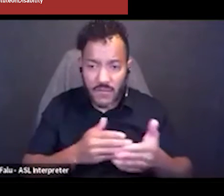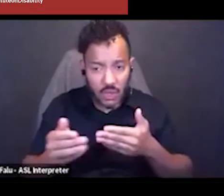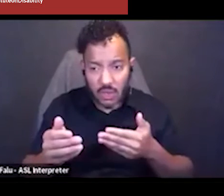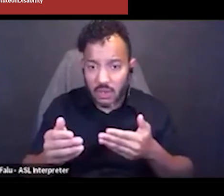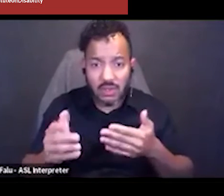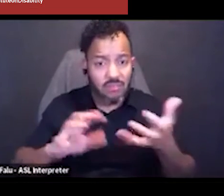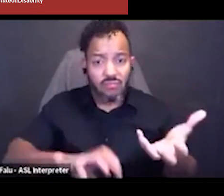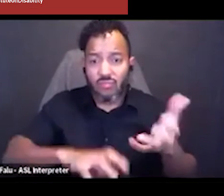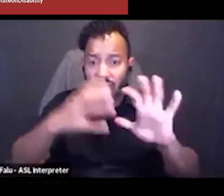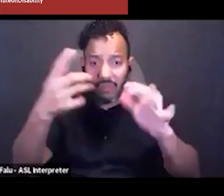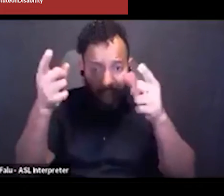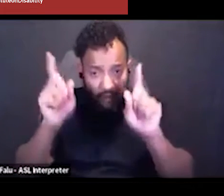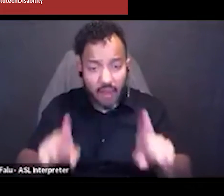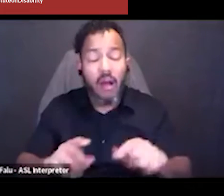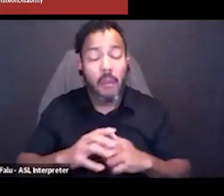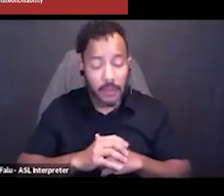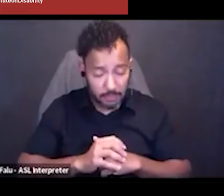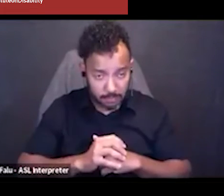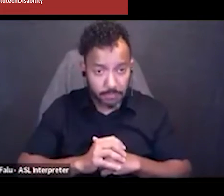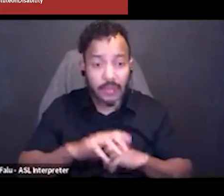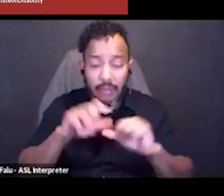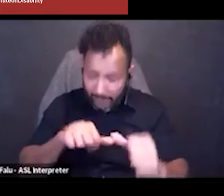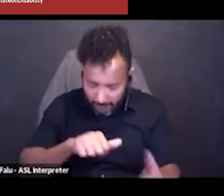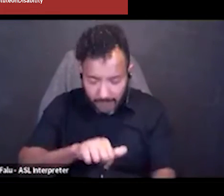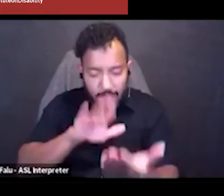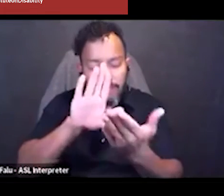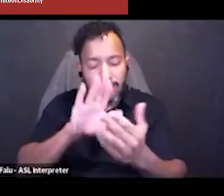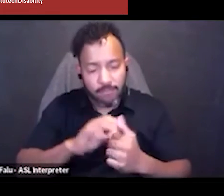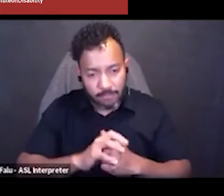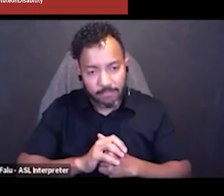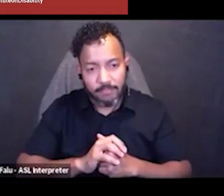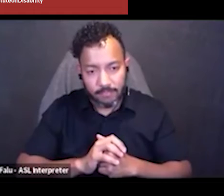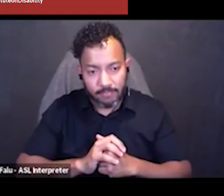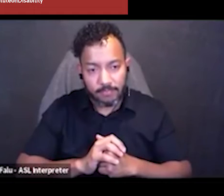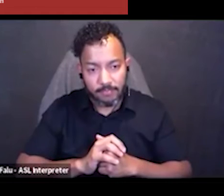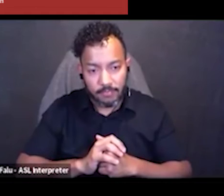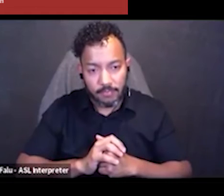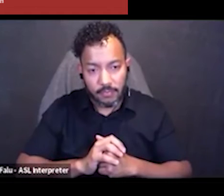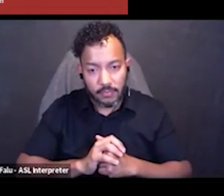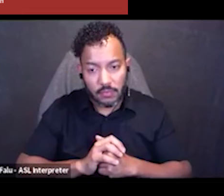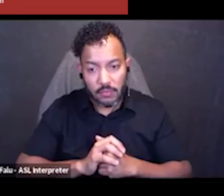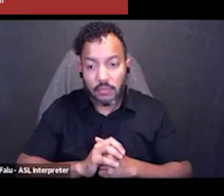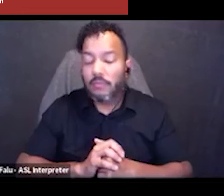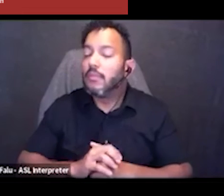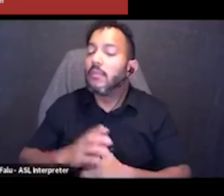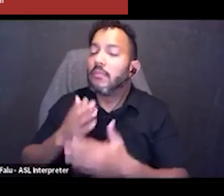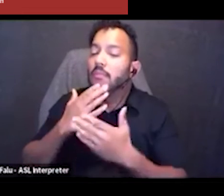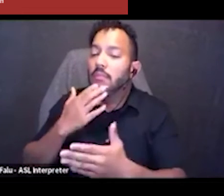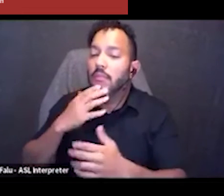might happen to be. That's great framing. I love that.